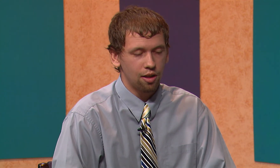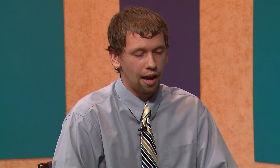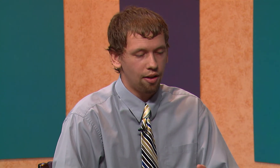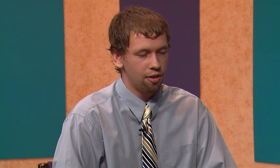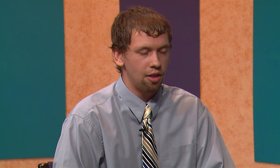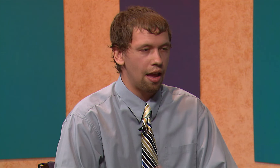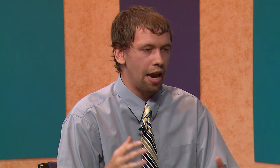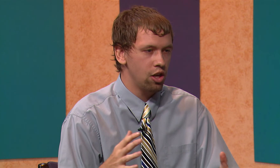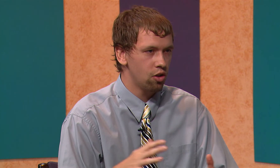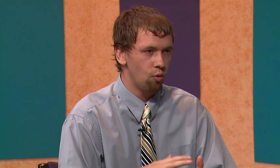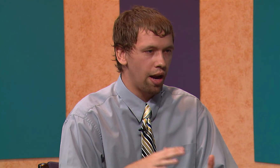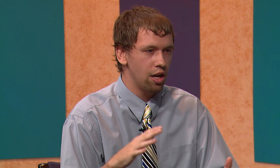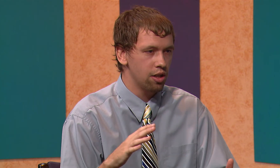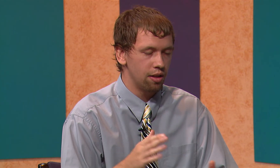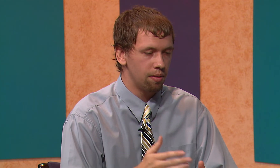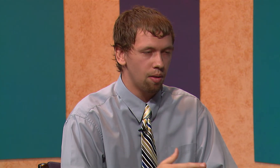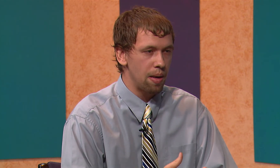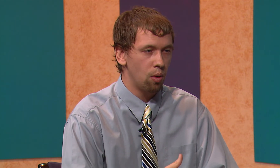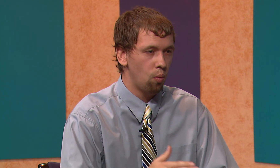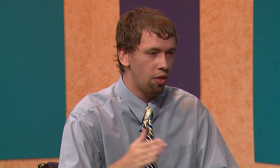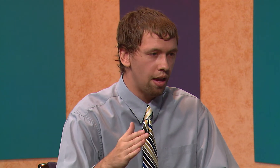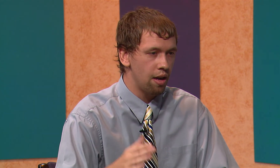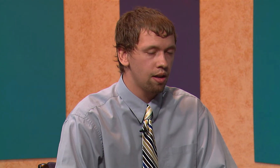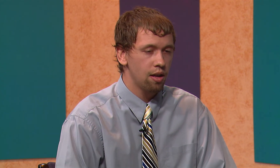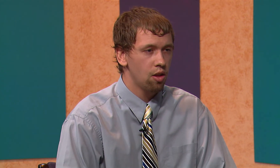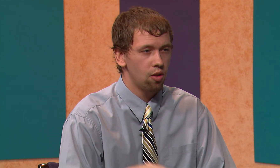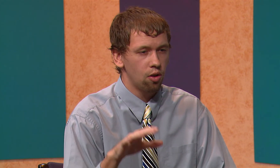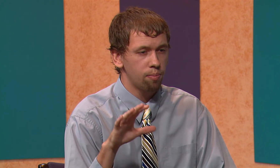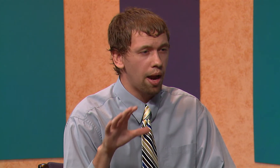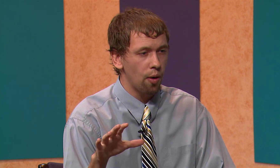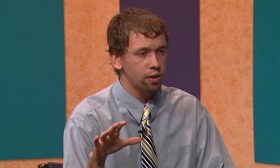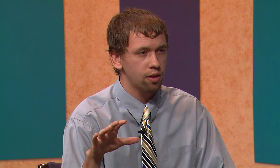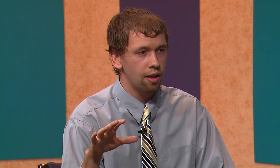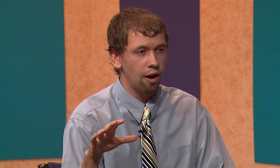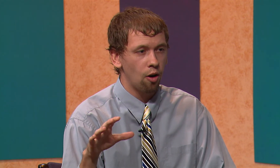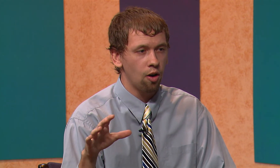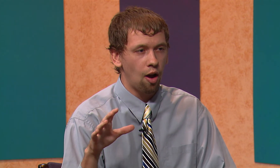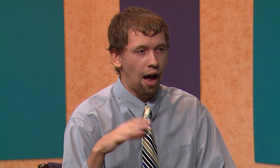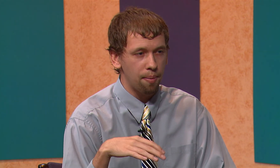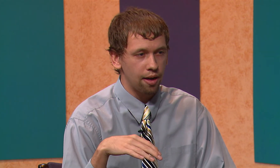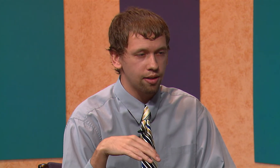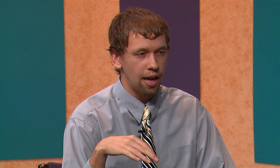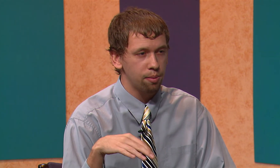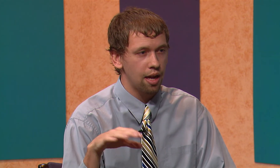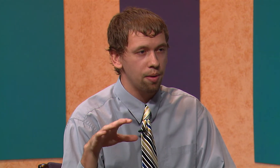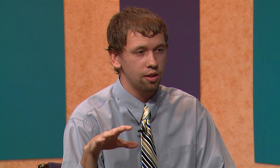remarkable. Just the age range, there are parents who are hopping on snapchat because they have